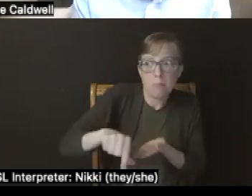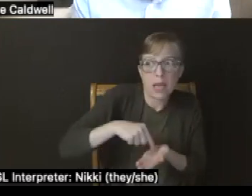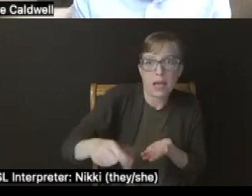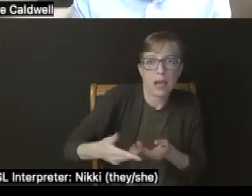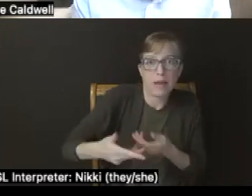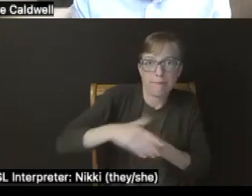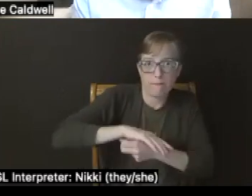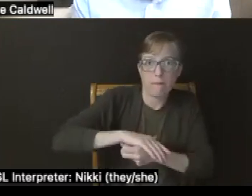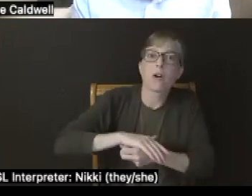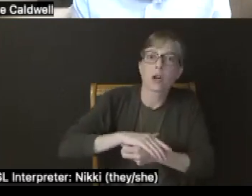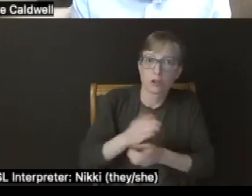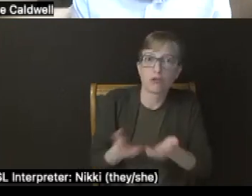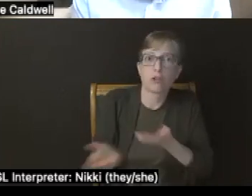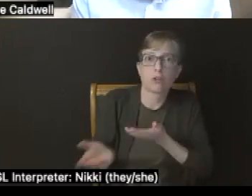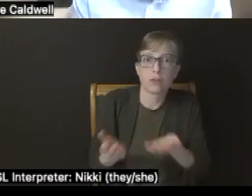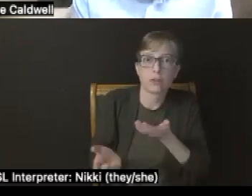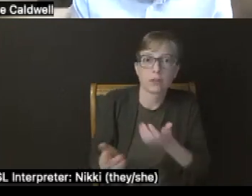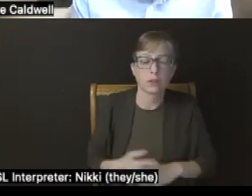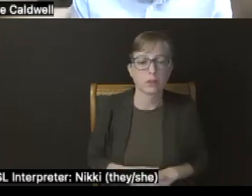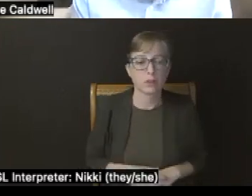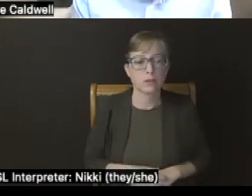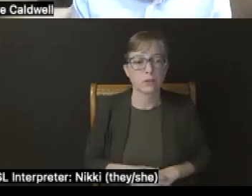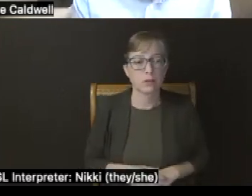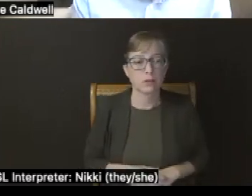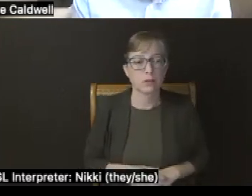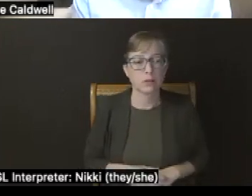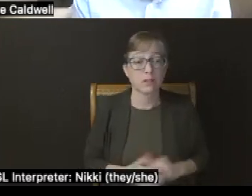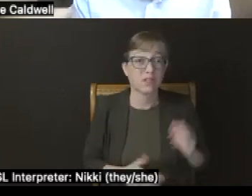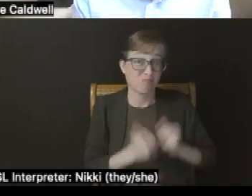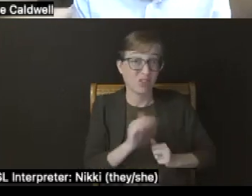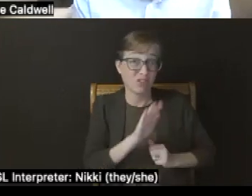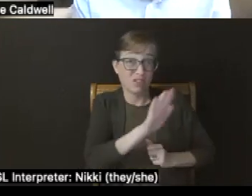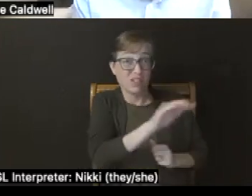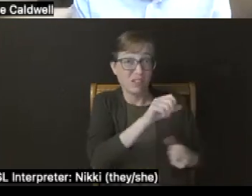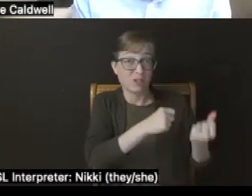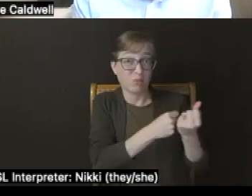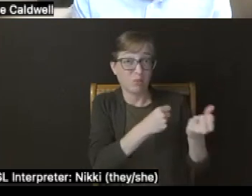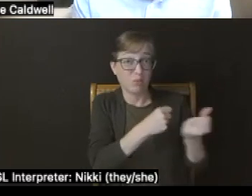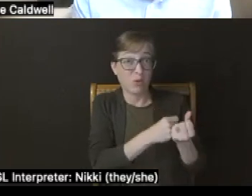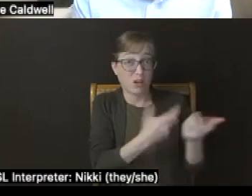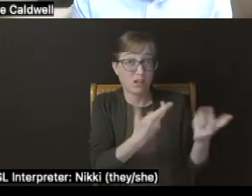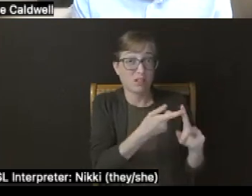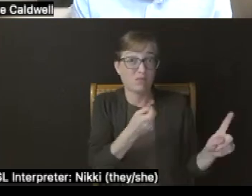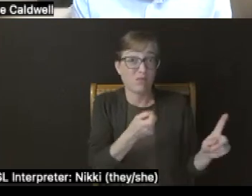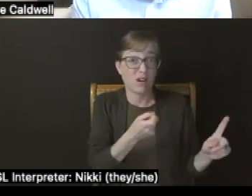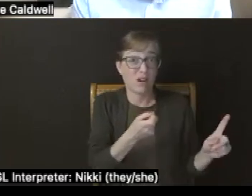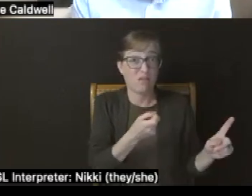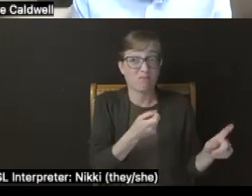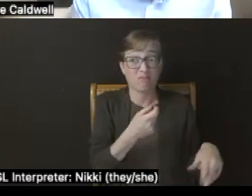is delivered by unpaid family caregivers and friends. Some research from